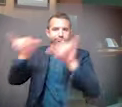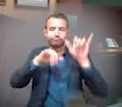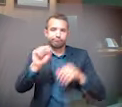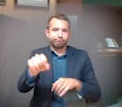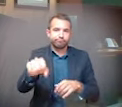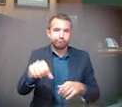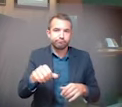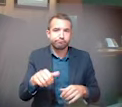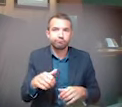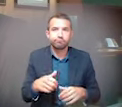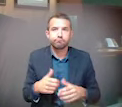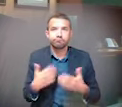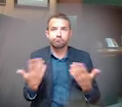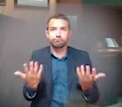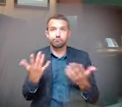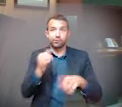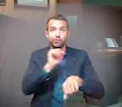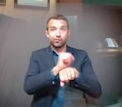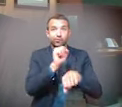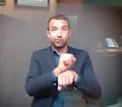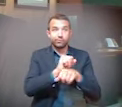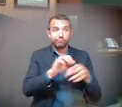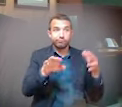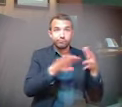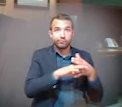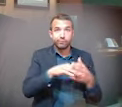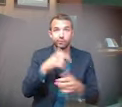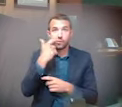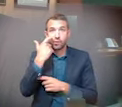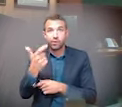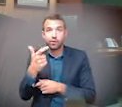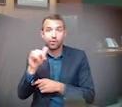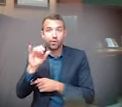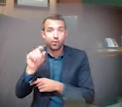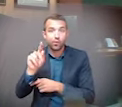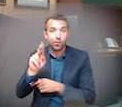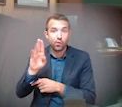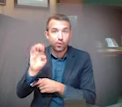and in between work, watching YouTube, I saw this show Hannibal.